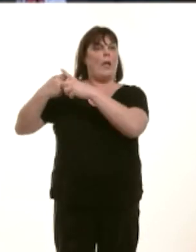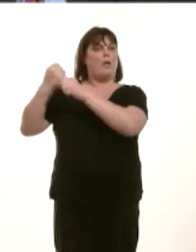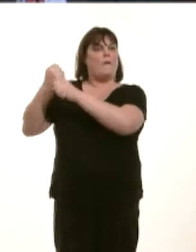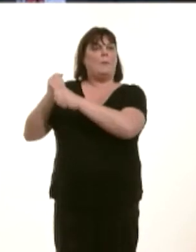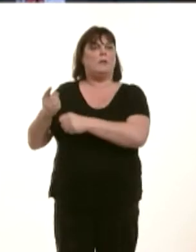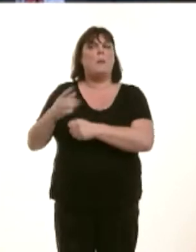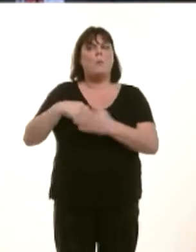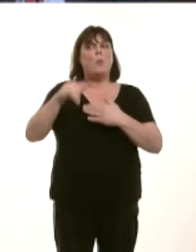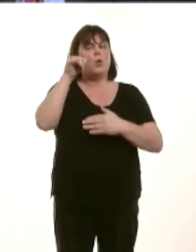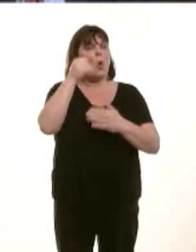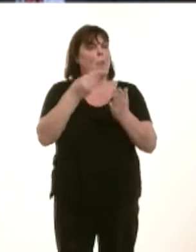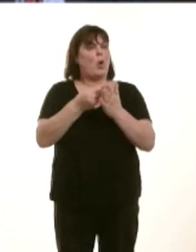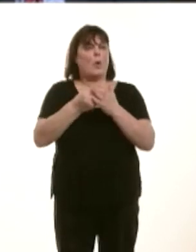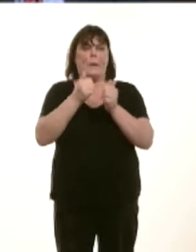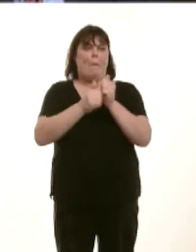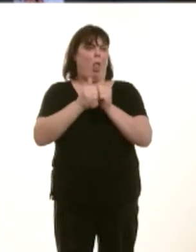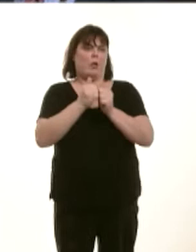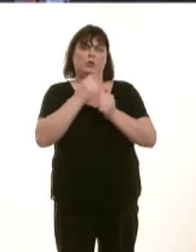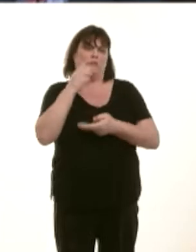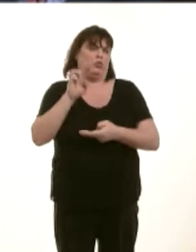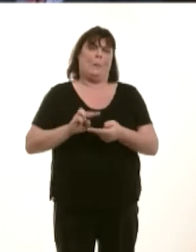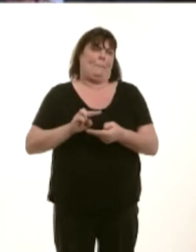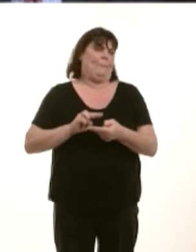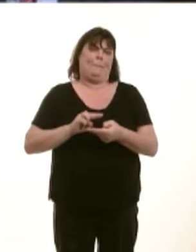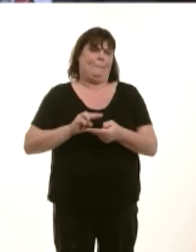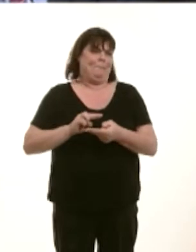the current price of milk is unsustainable as far as most producers are concerned. Production